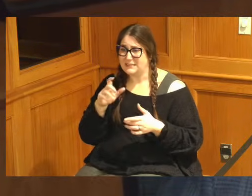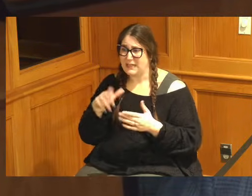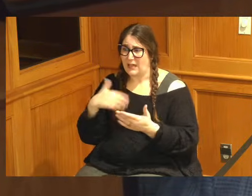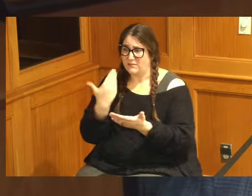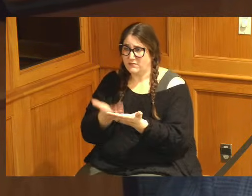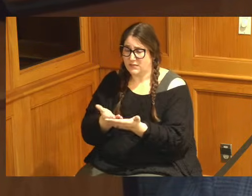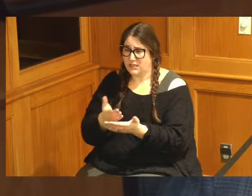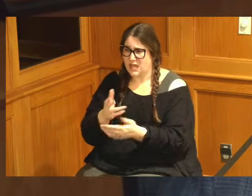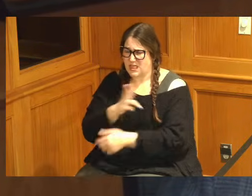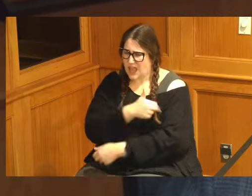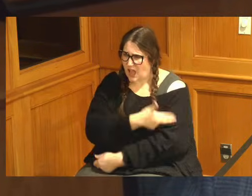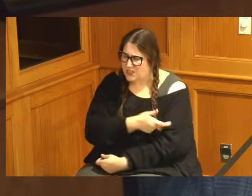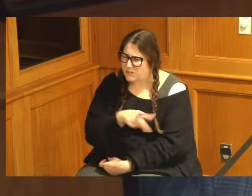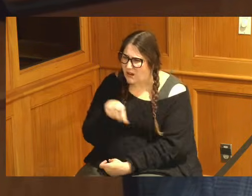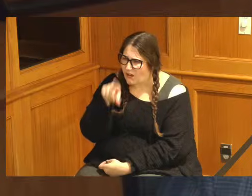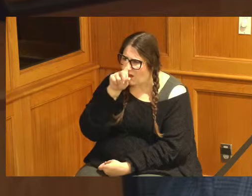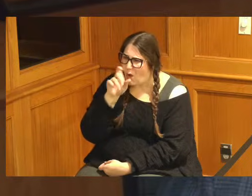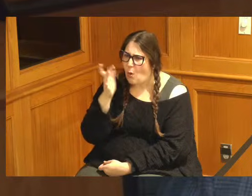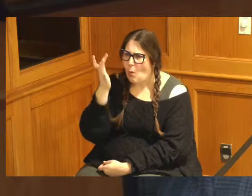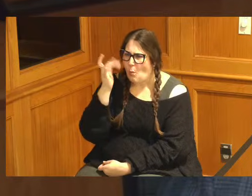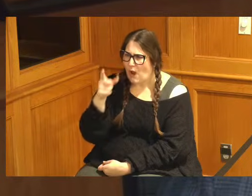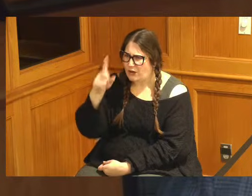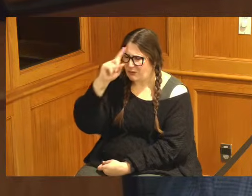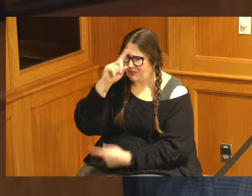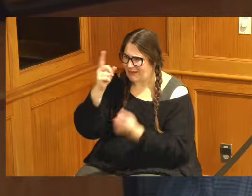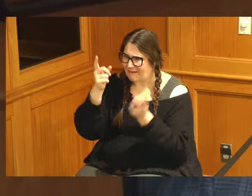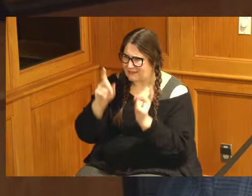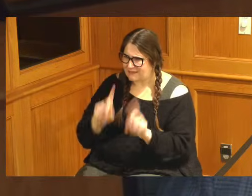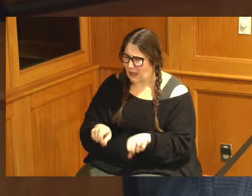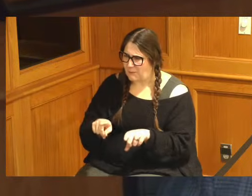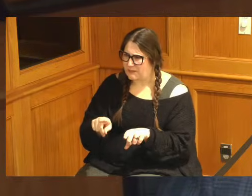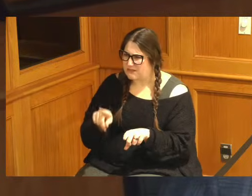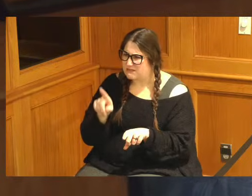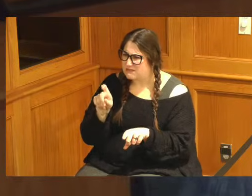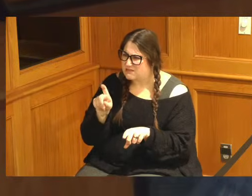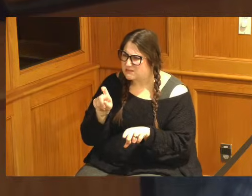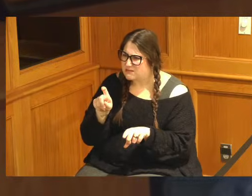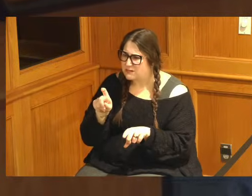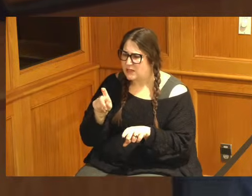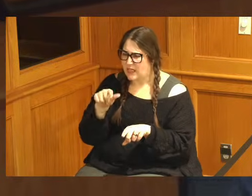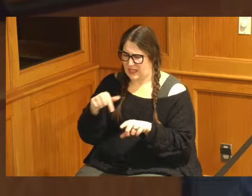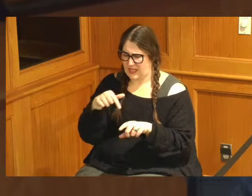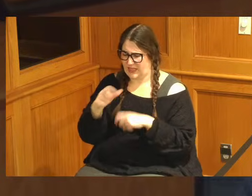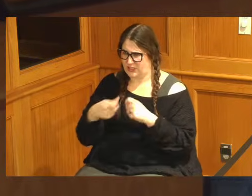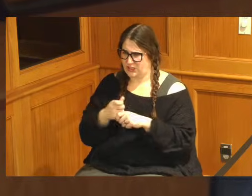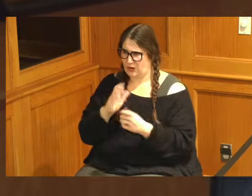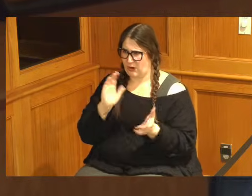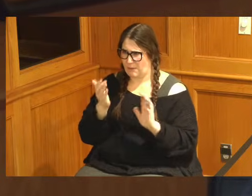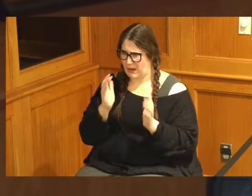what why do you think that's happening you know in this year as opposed to what has happened in